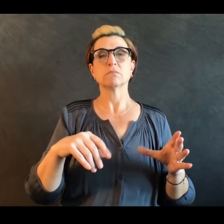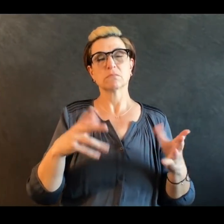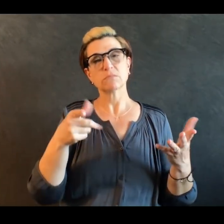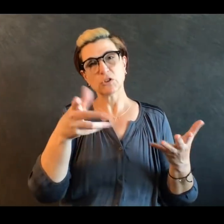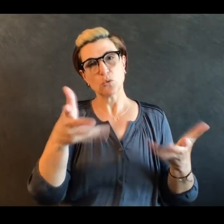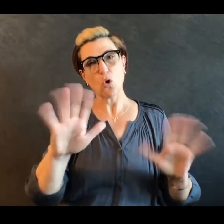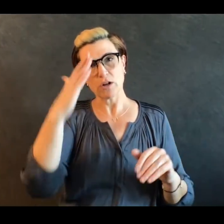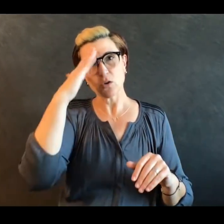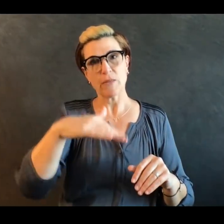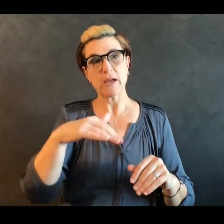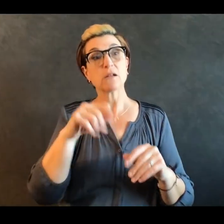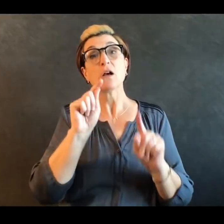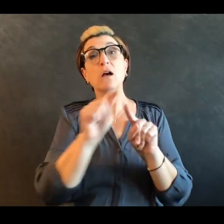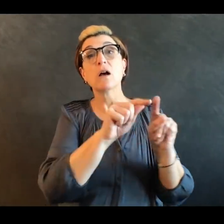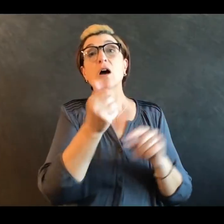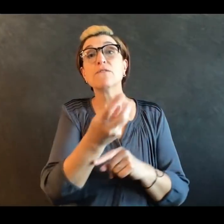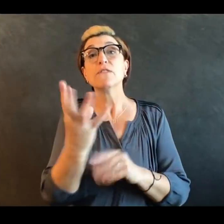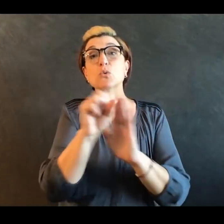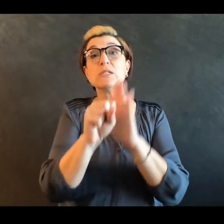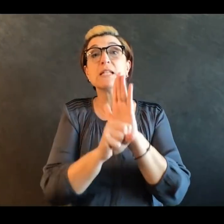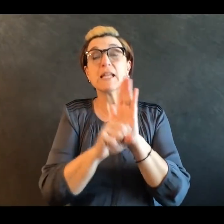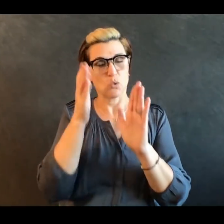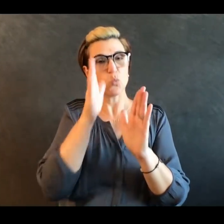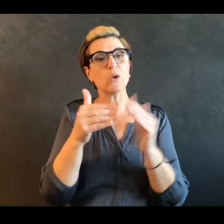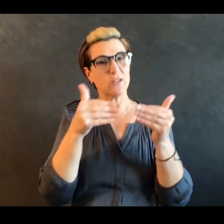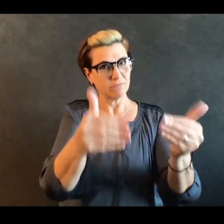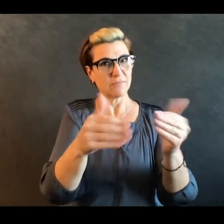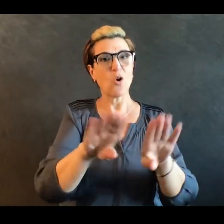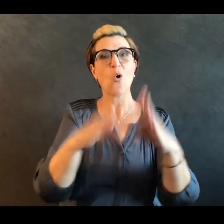some states much sooner than others and we think some of the states can actually